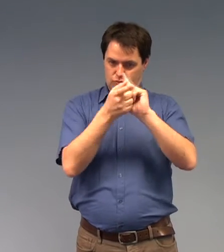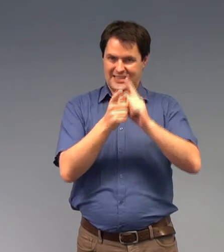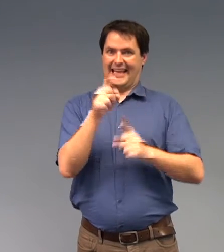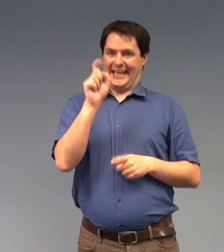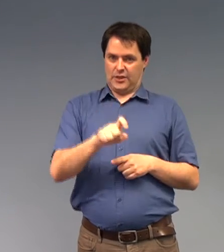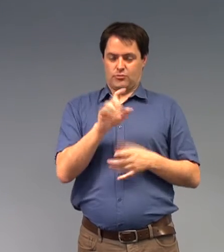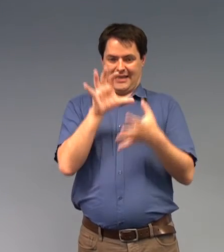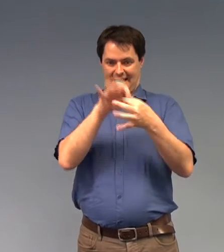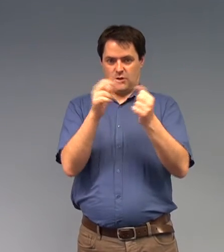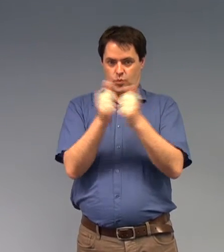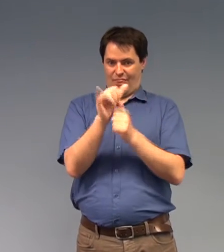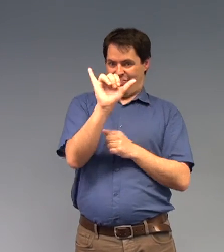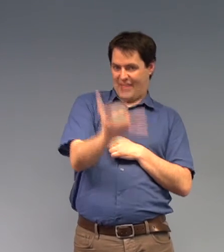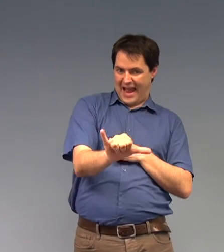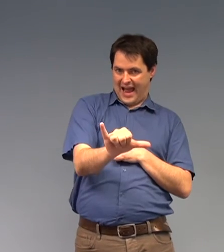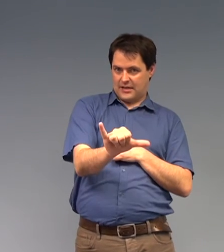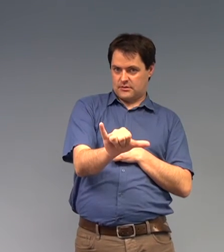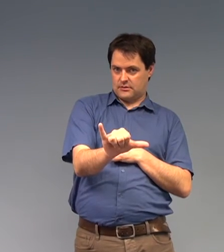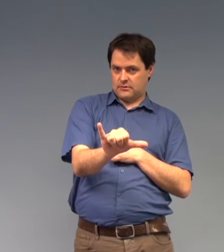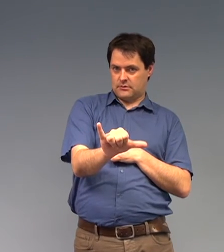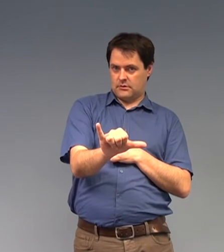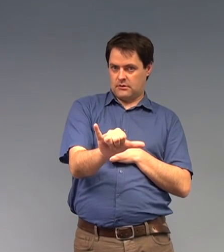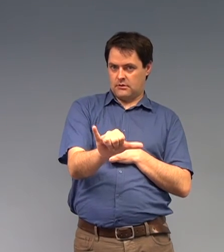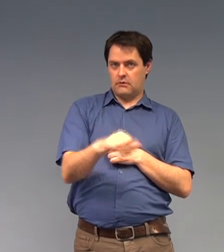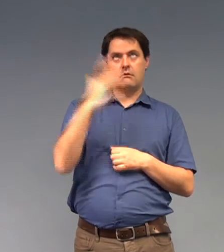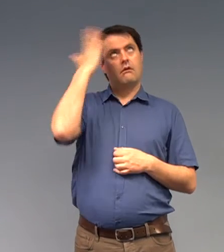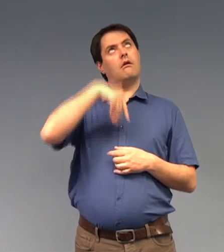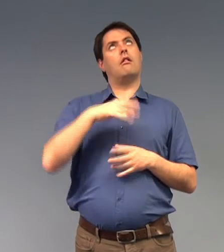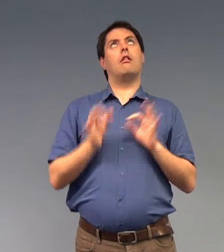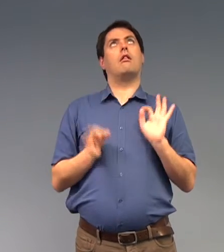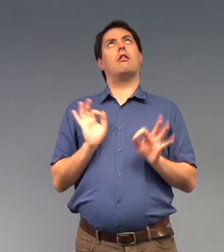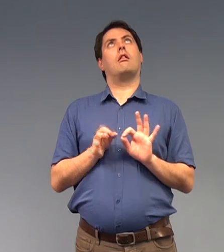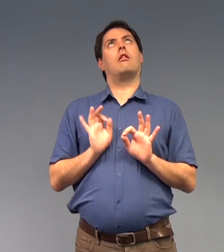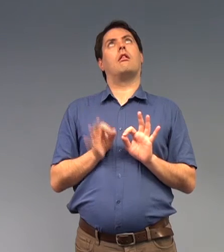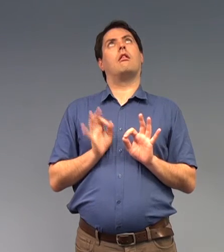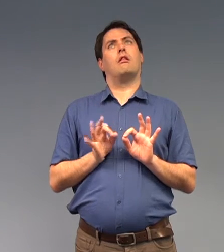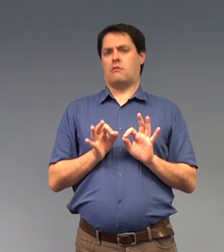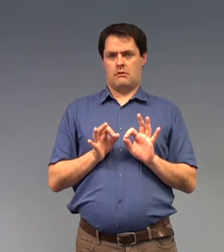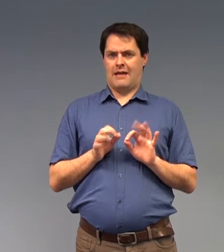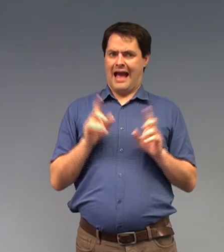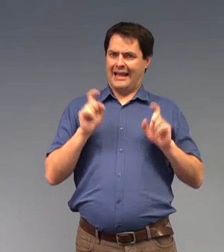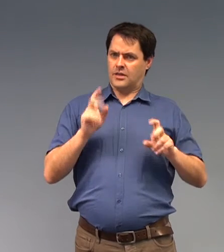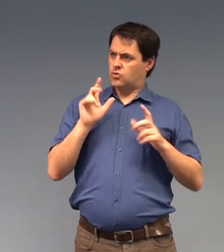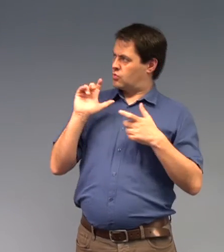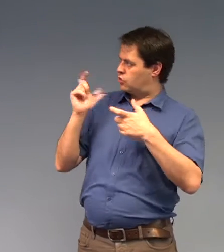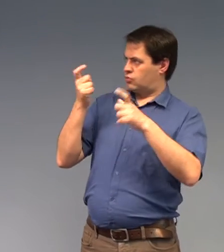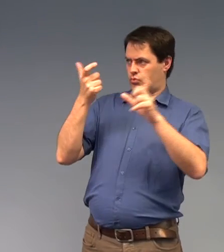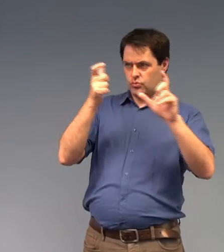And so a translation really needs to be rooted into that context.